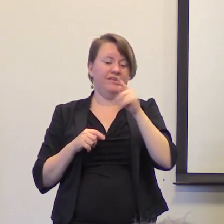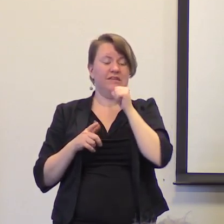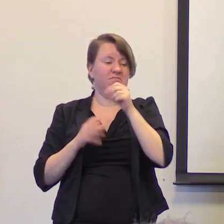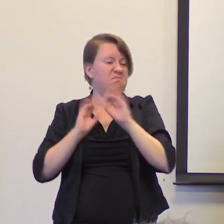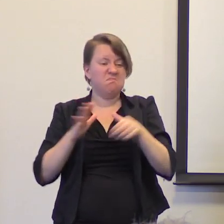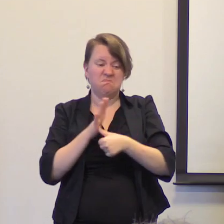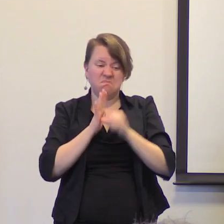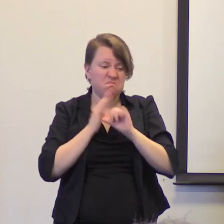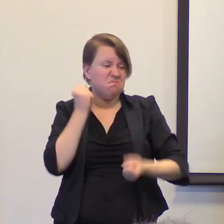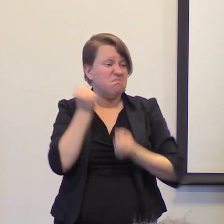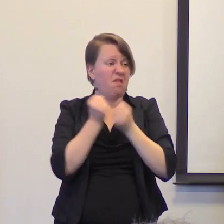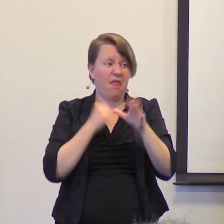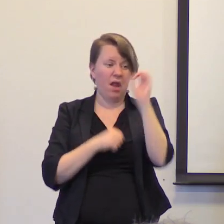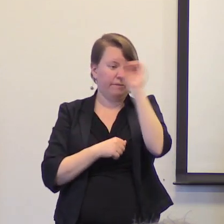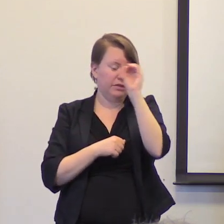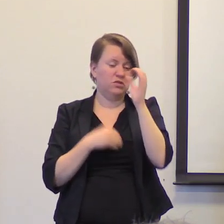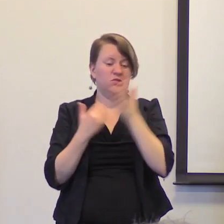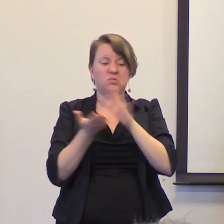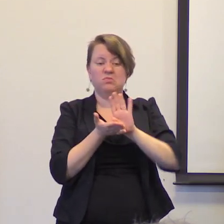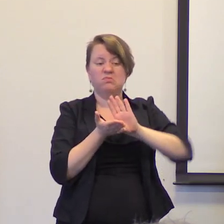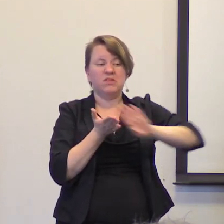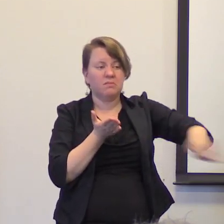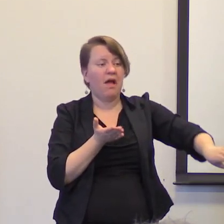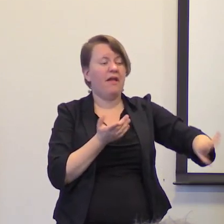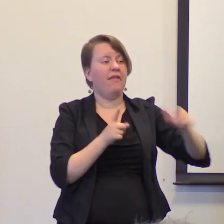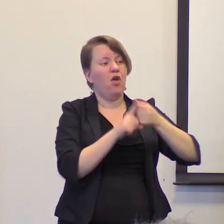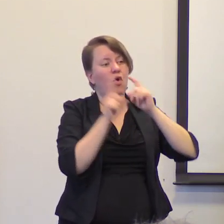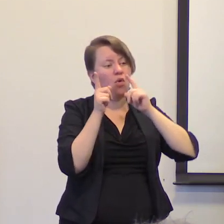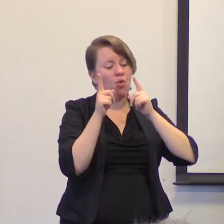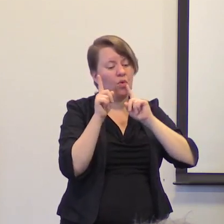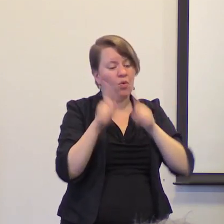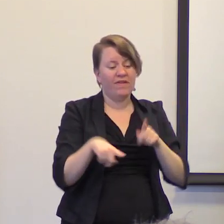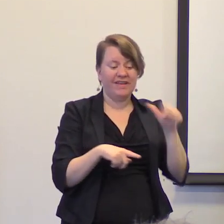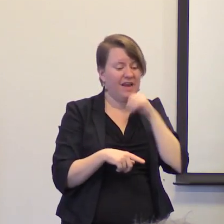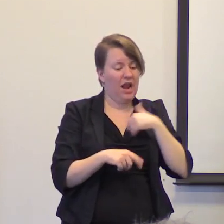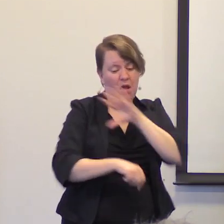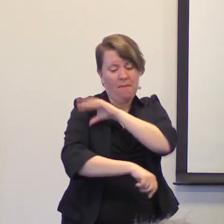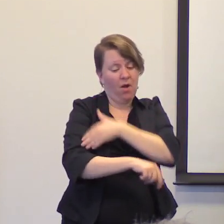And so despite the Supreme Court order that Georgia did not have power to kick out the Cherokees, they kicked out the Cherokees.